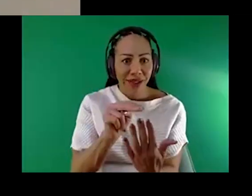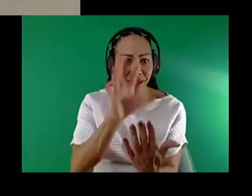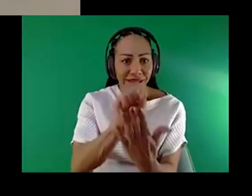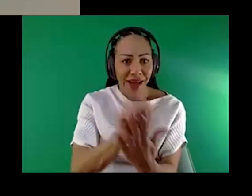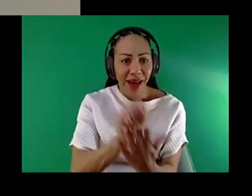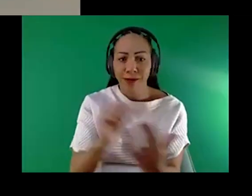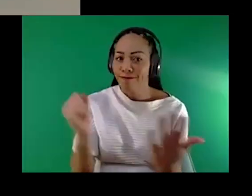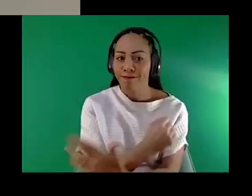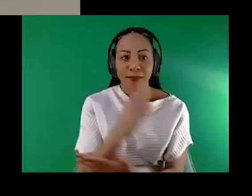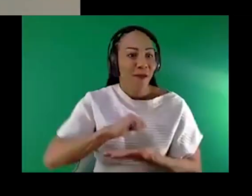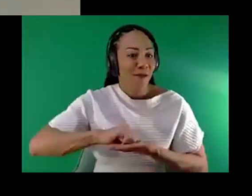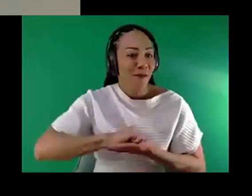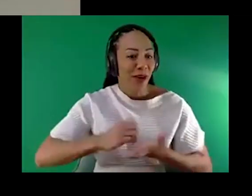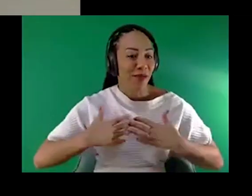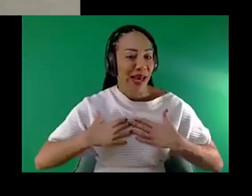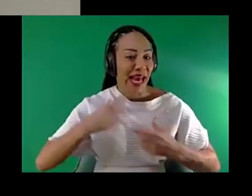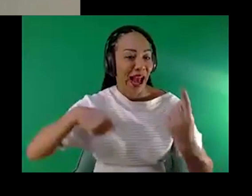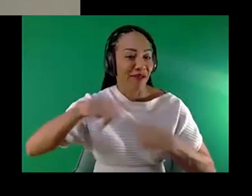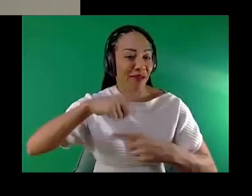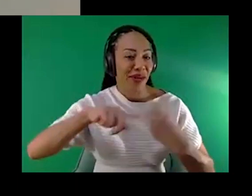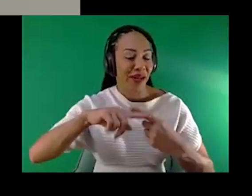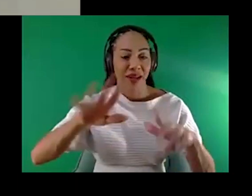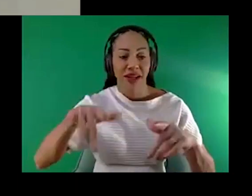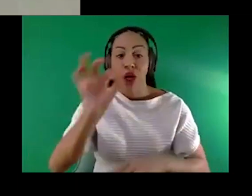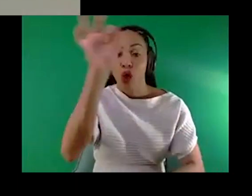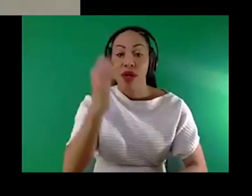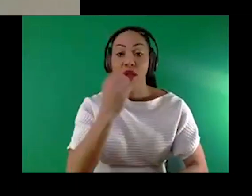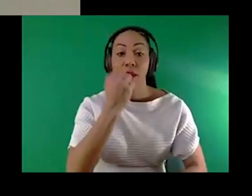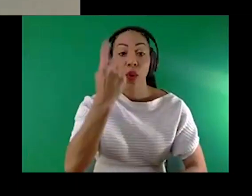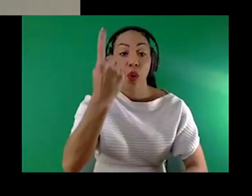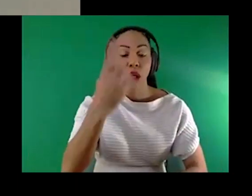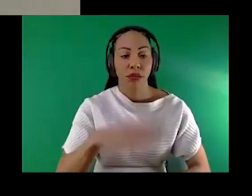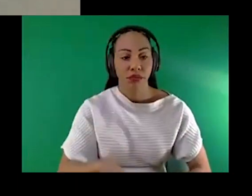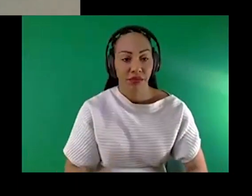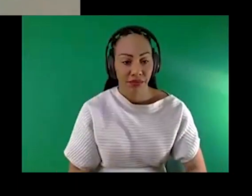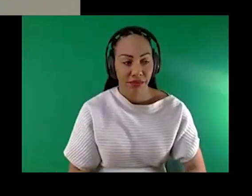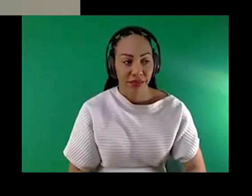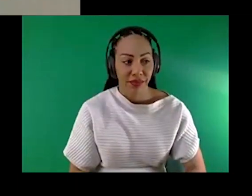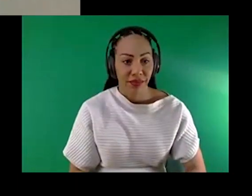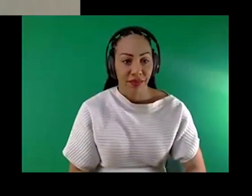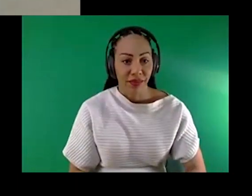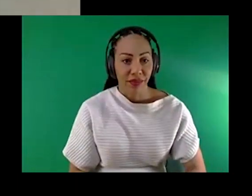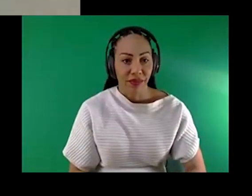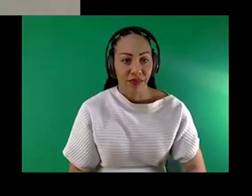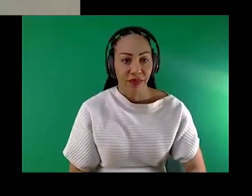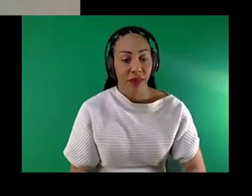everybody uh so question number one what would be the advice for instance I'm English now living in